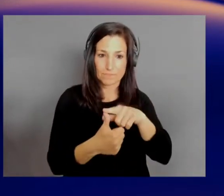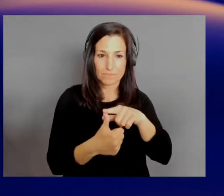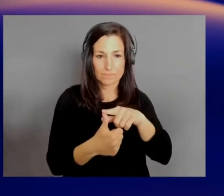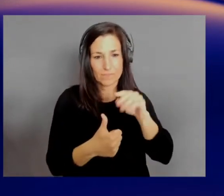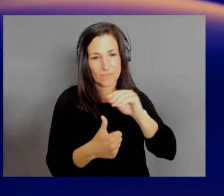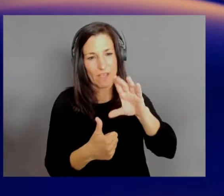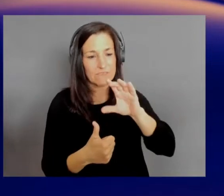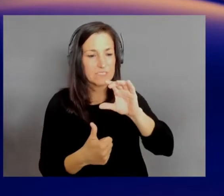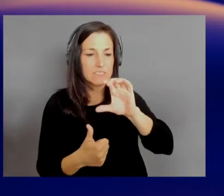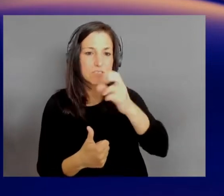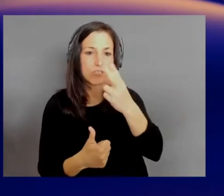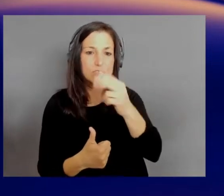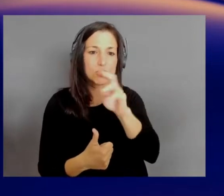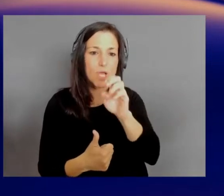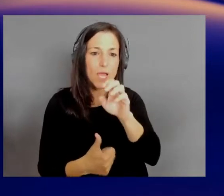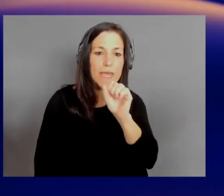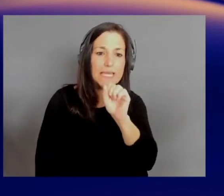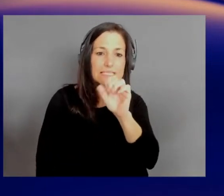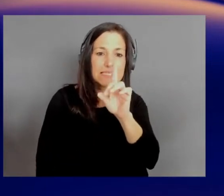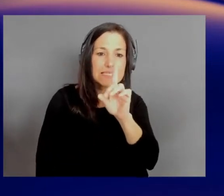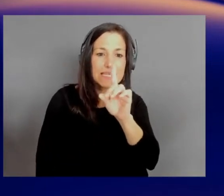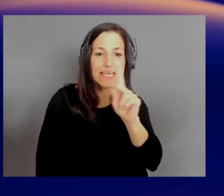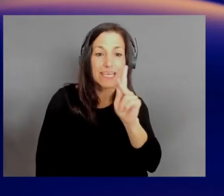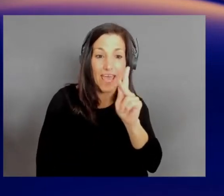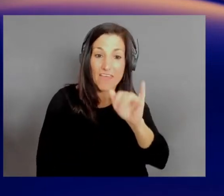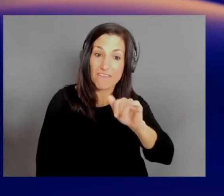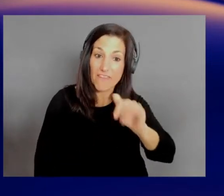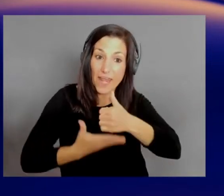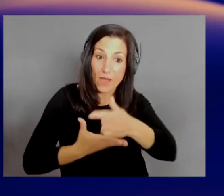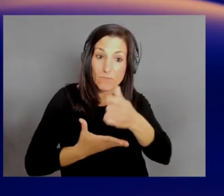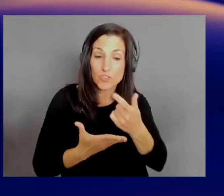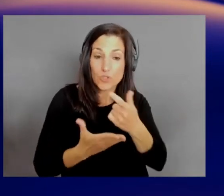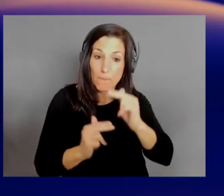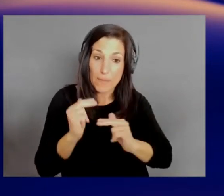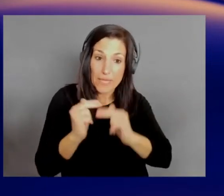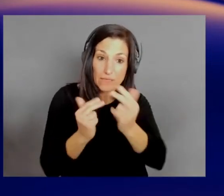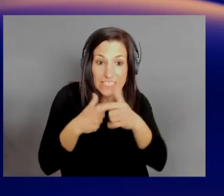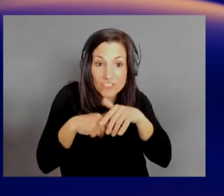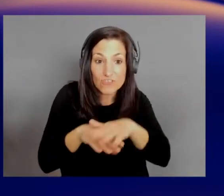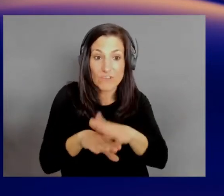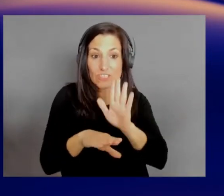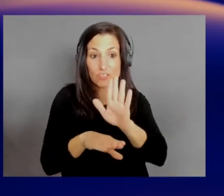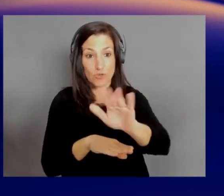that helps you build integrations into your applications for video communications.